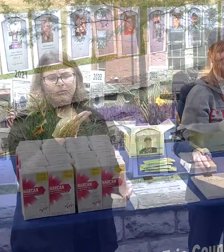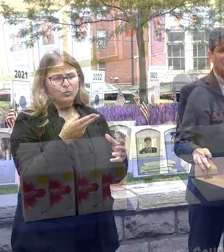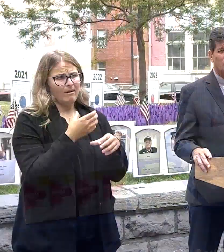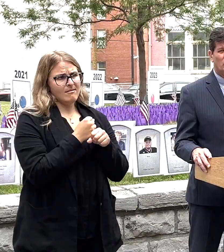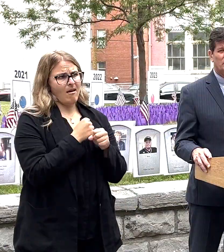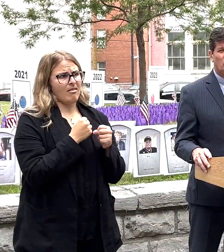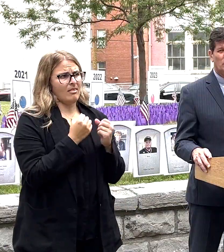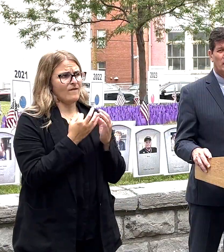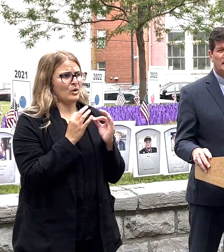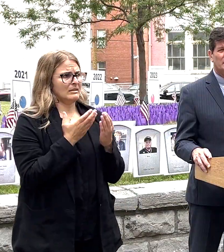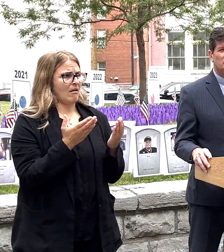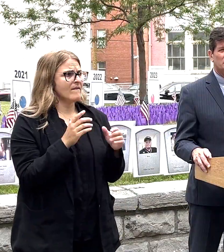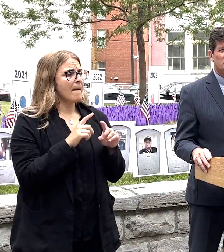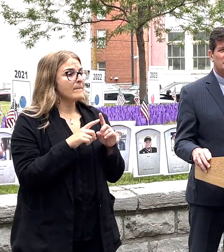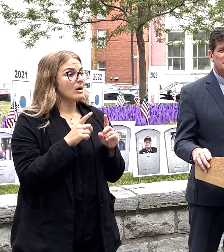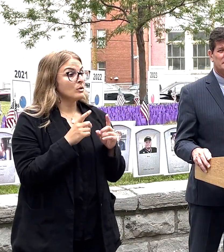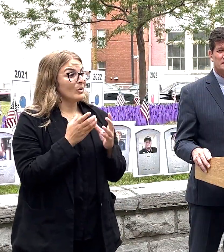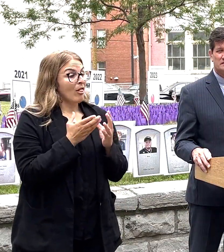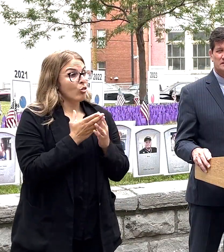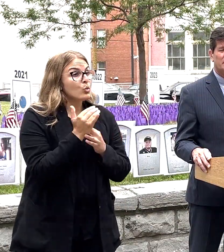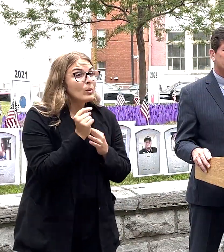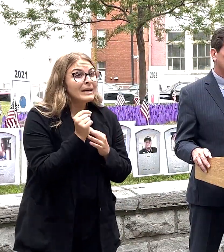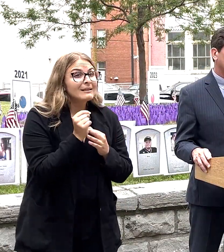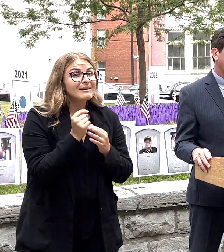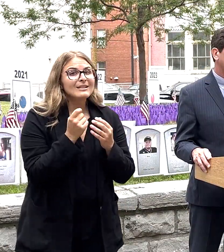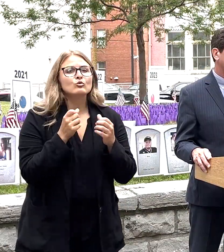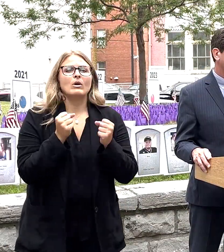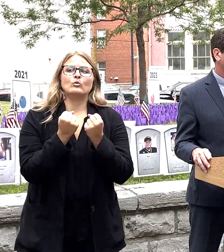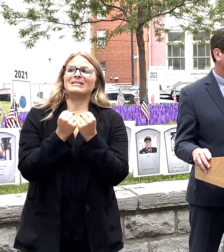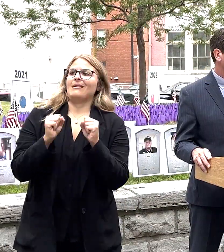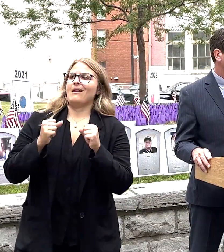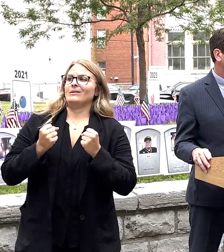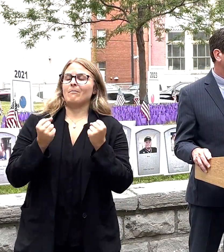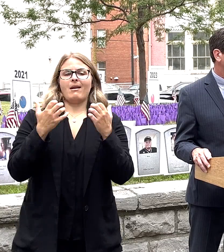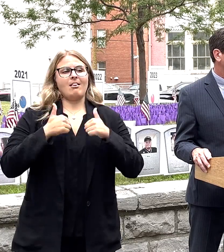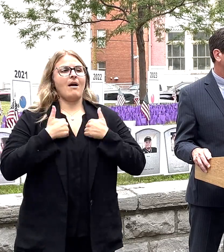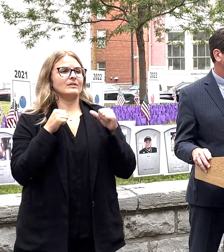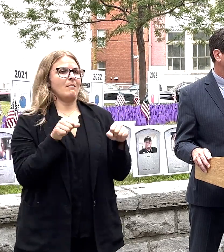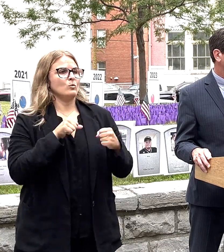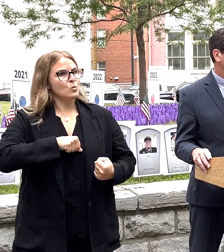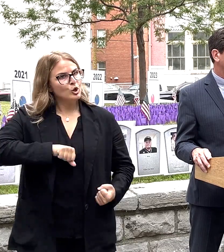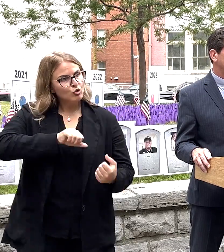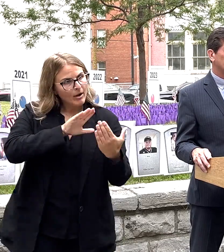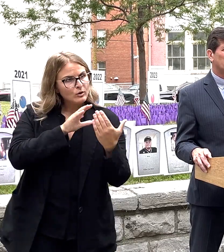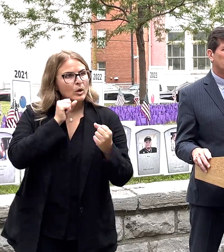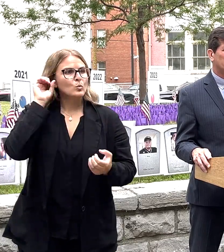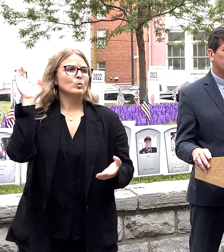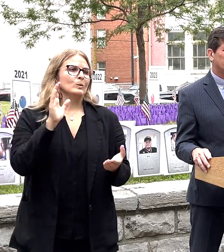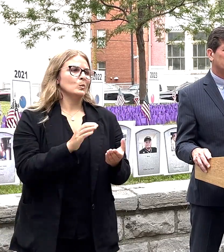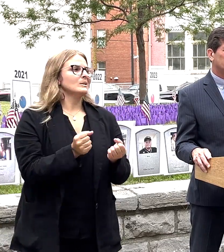But the only way to get through this crisis is to save as many lives as we can now, and to address it by trying to reduce the number of individuals